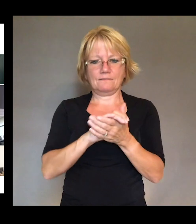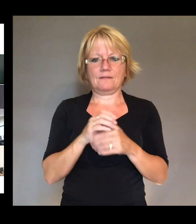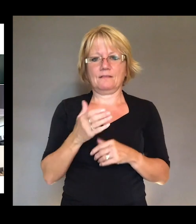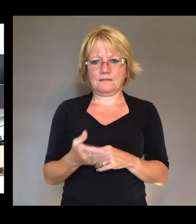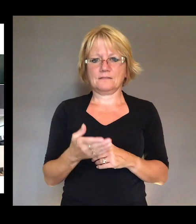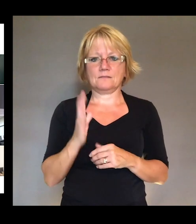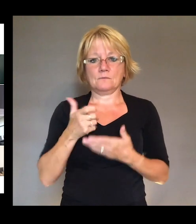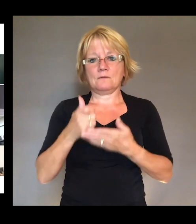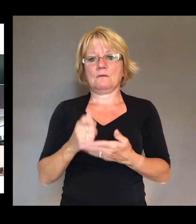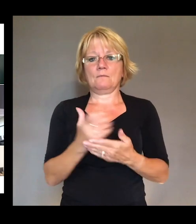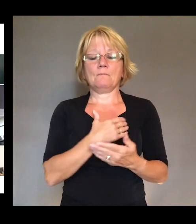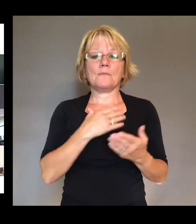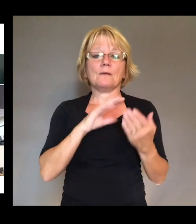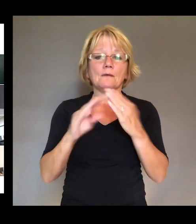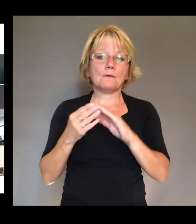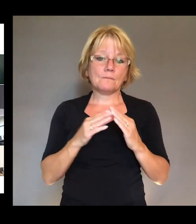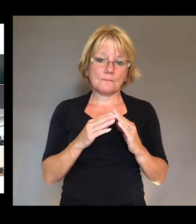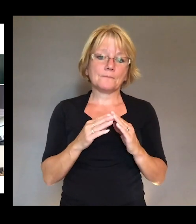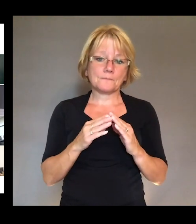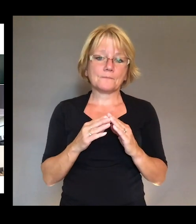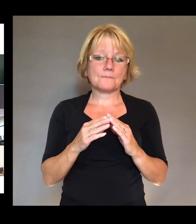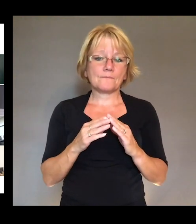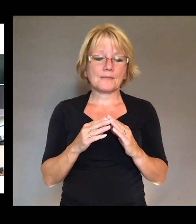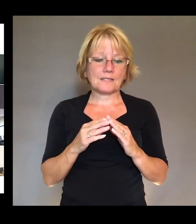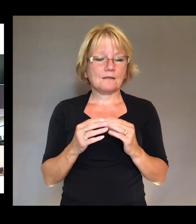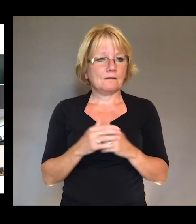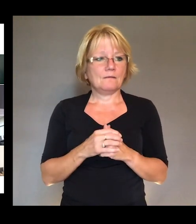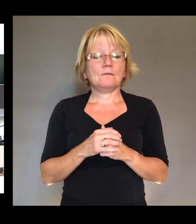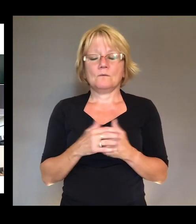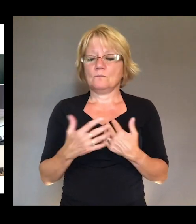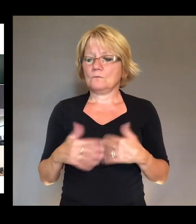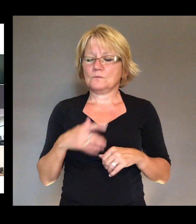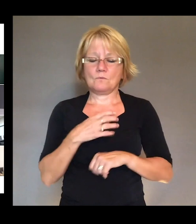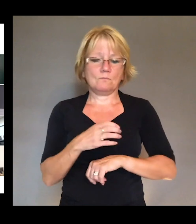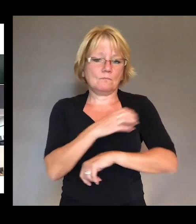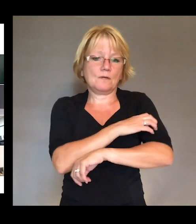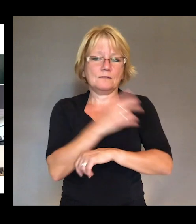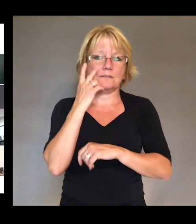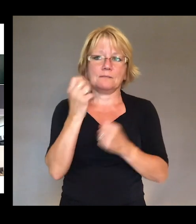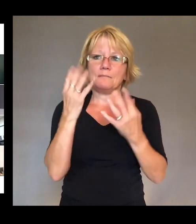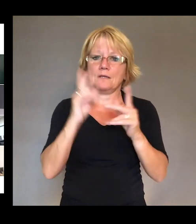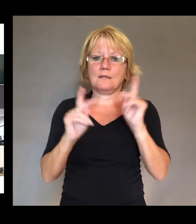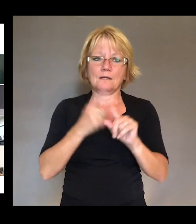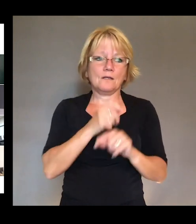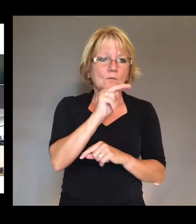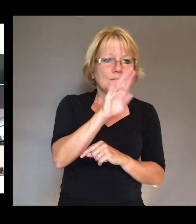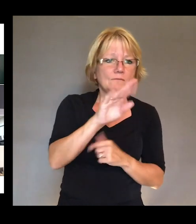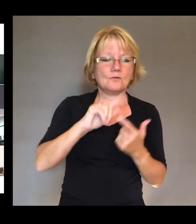This is where we're going to help our community, which was powerful to see so many people from New Bedford and out of Alaborough.